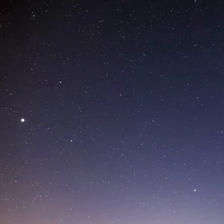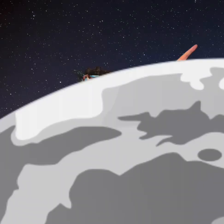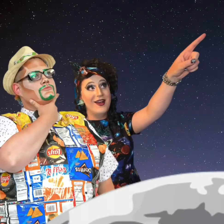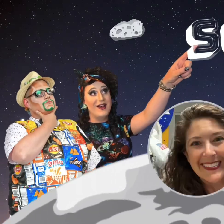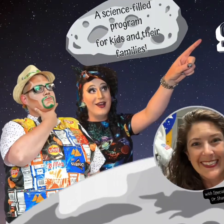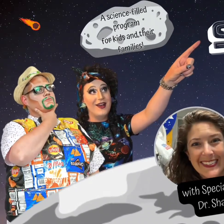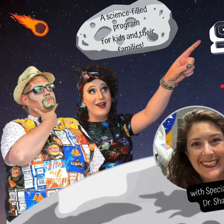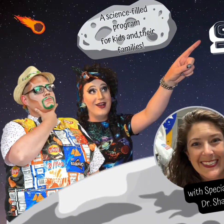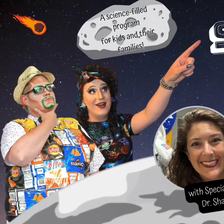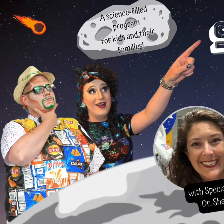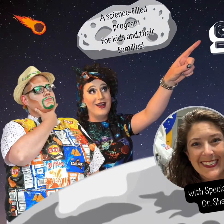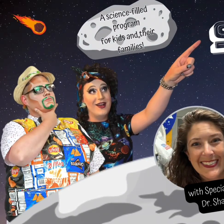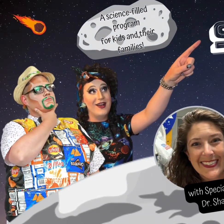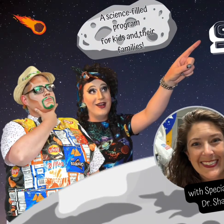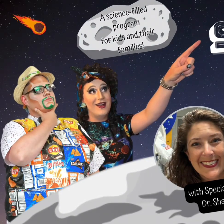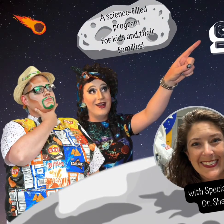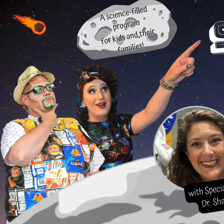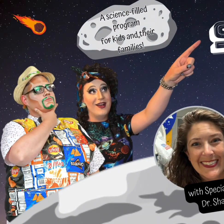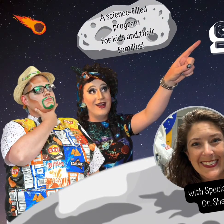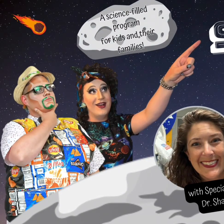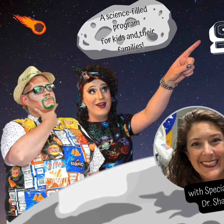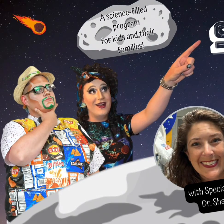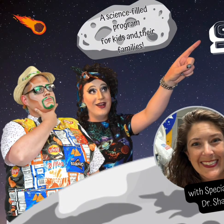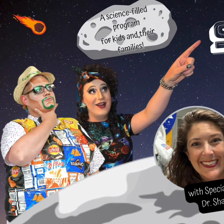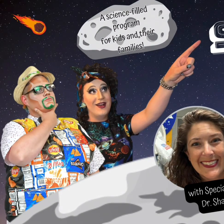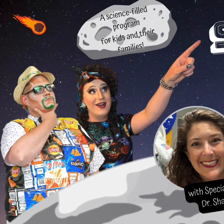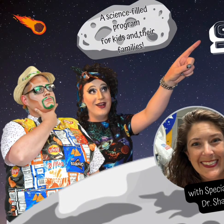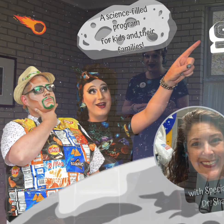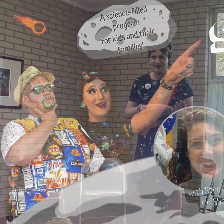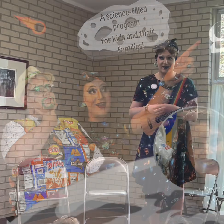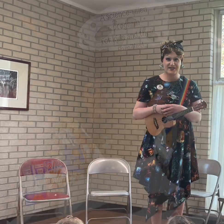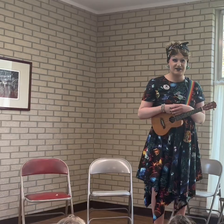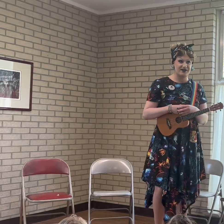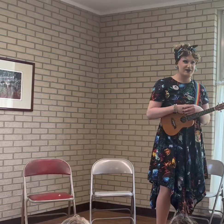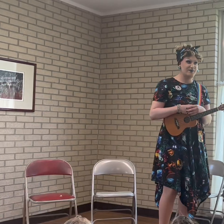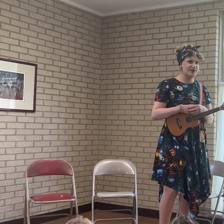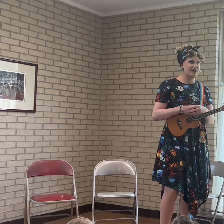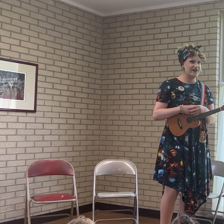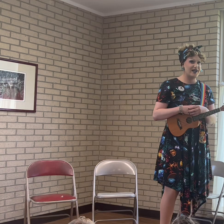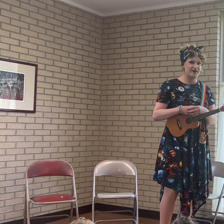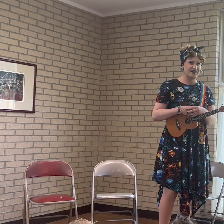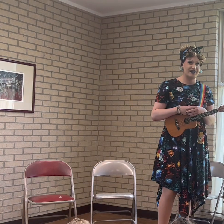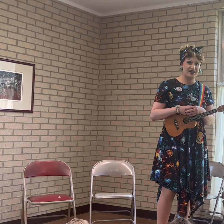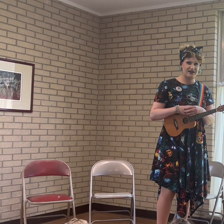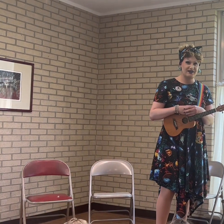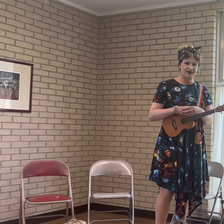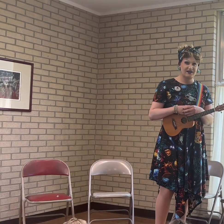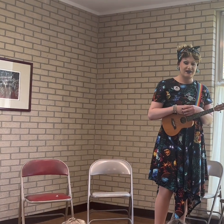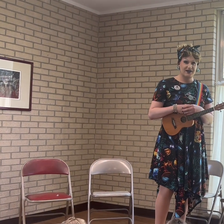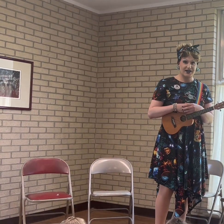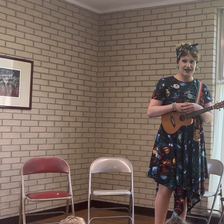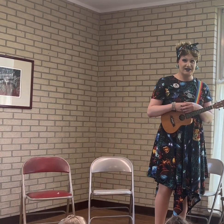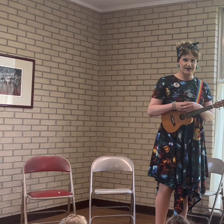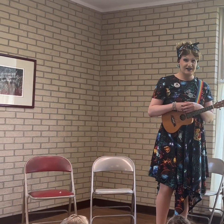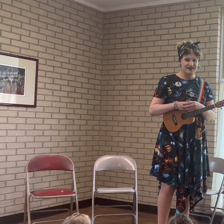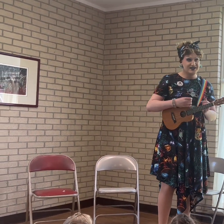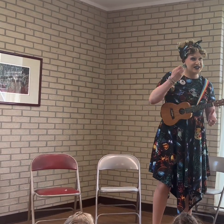Miss Cali: ...waiting for Miss Barb to turn on the camera... Miss Cali: Is it on? Miss Barb: It's on! Miss Cali: It's on? Miss Barb: It's on!